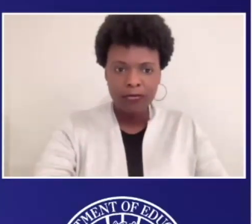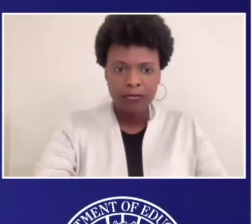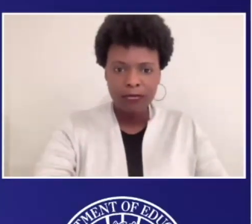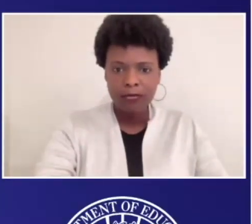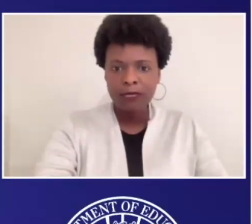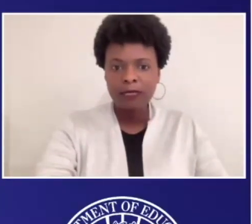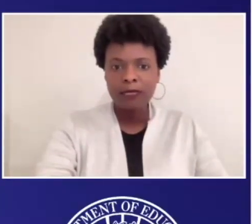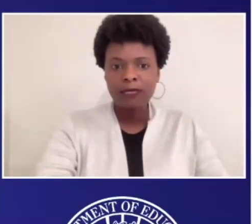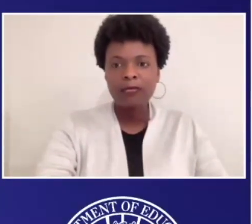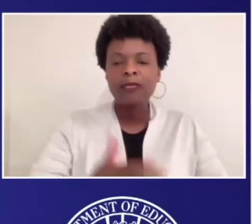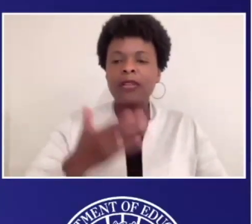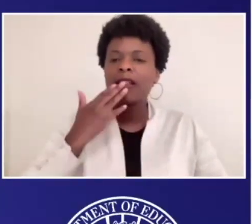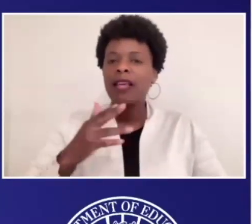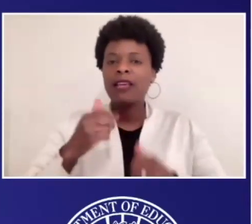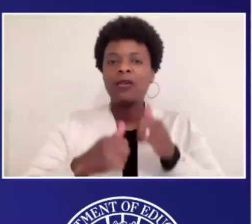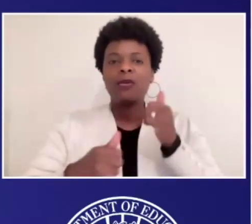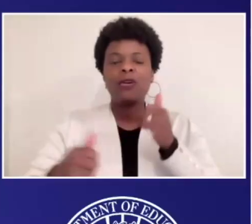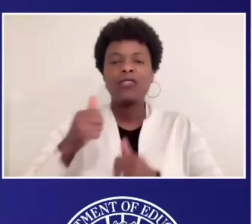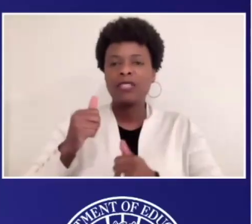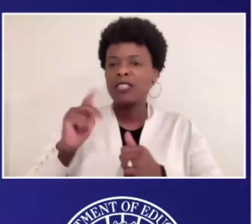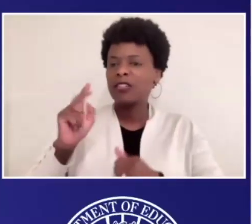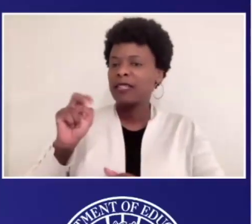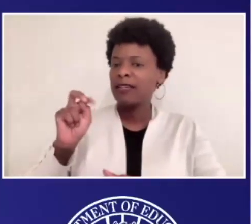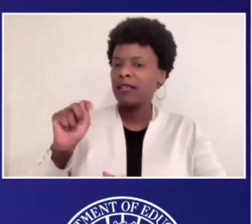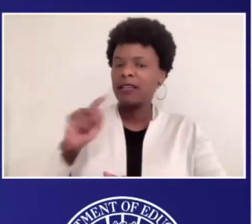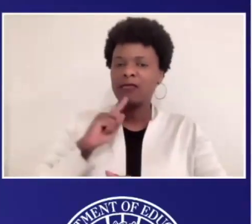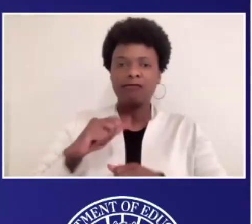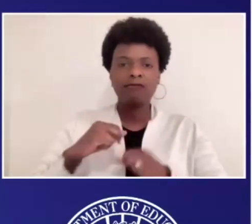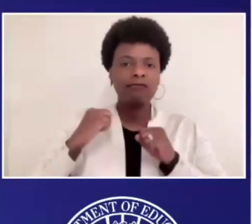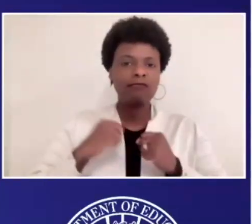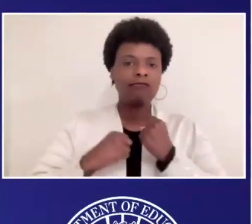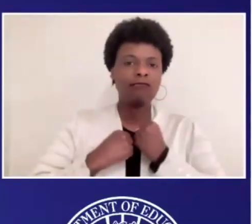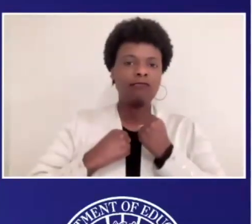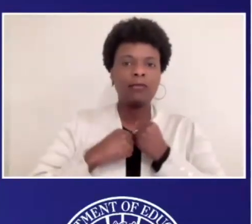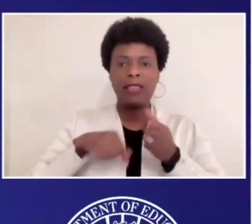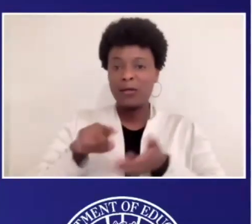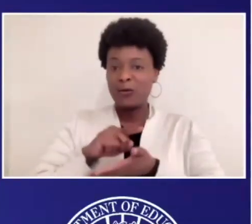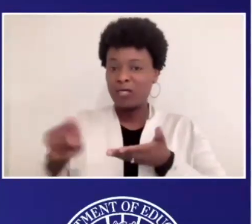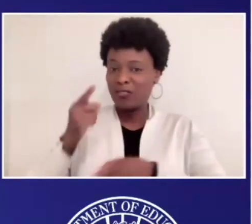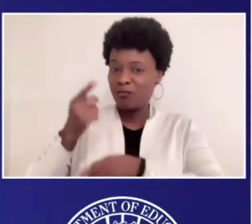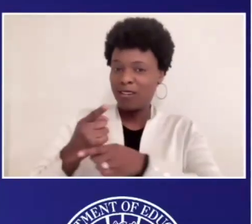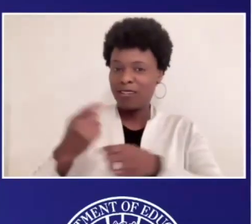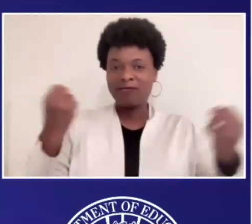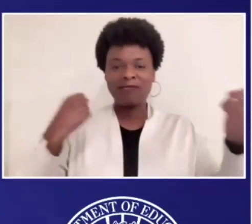Thank you, Undersecretary Kent. What a tremendous support he has been for us this week. Yes?